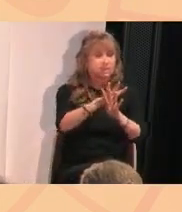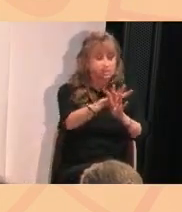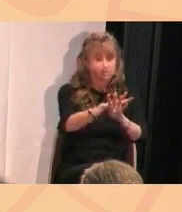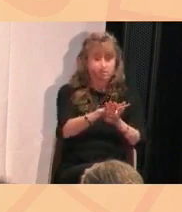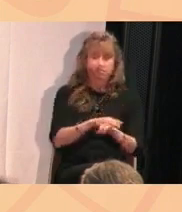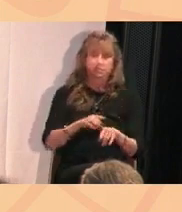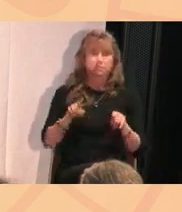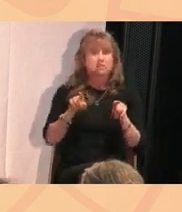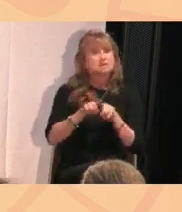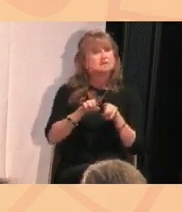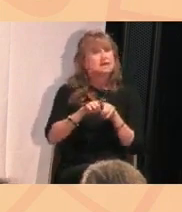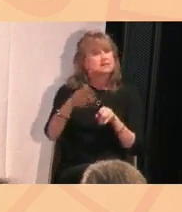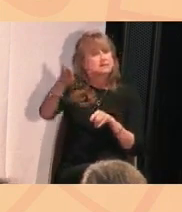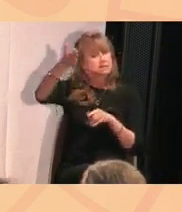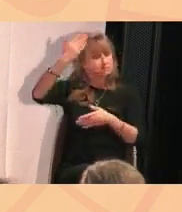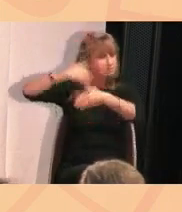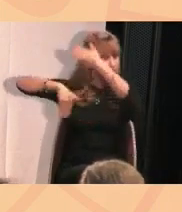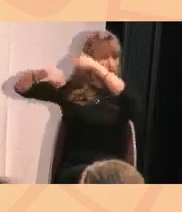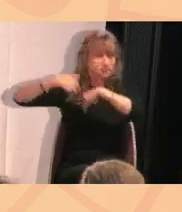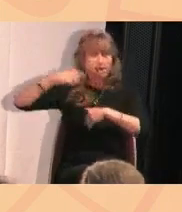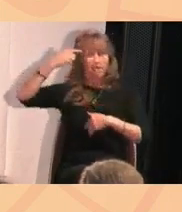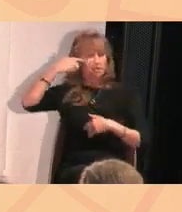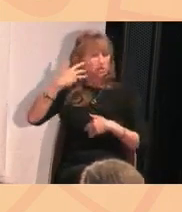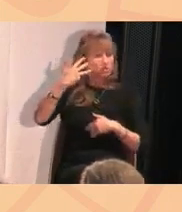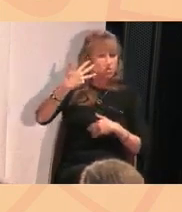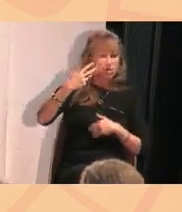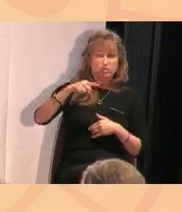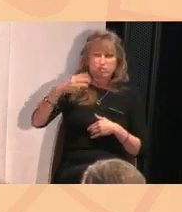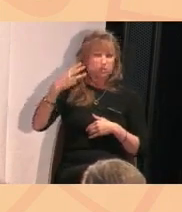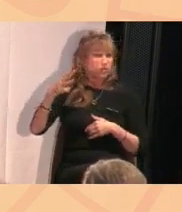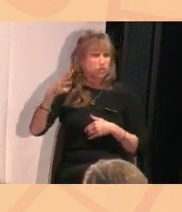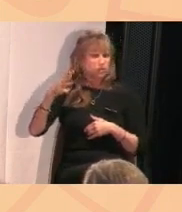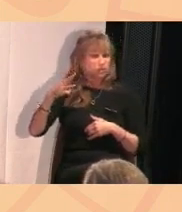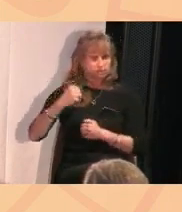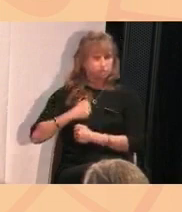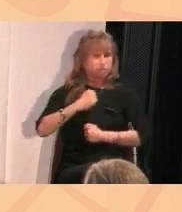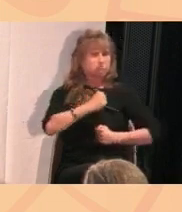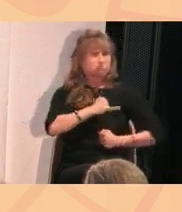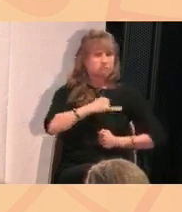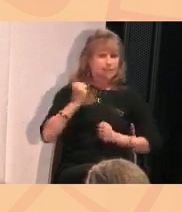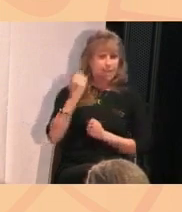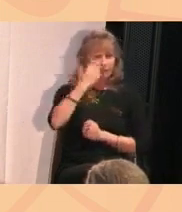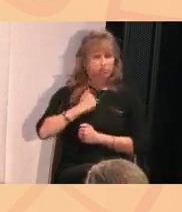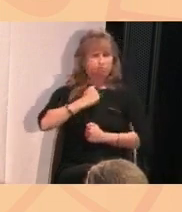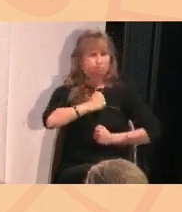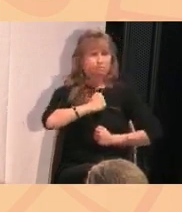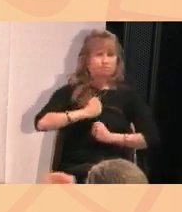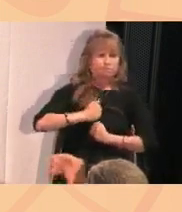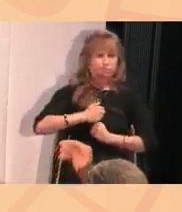the black fellas gather in Hobart and they do the same march that the original Nine,